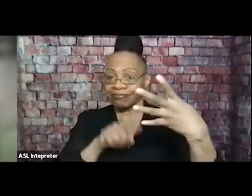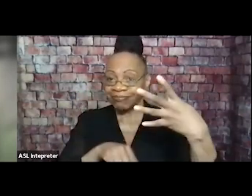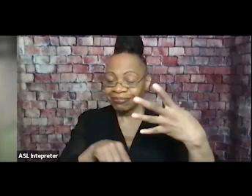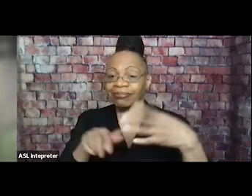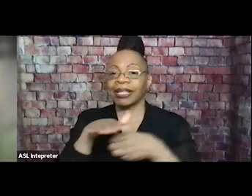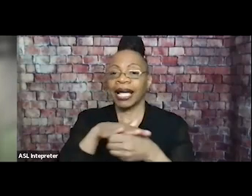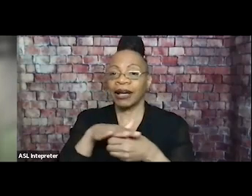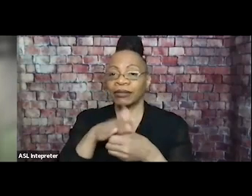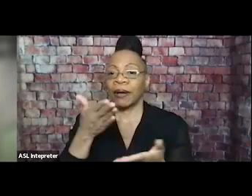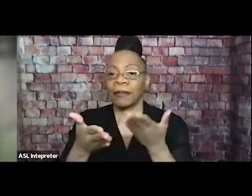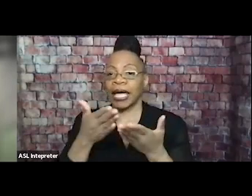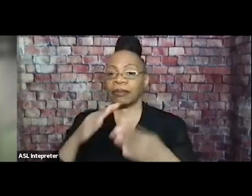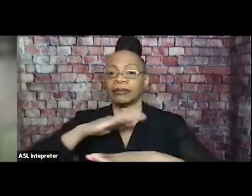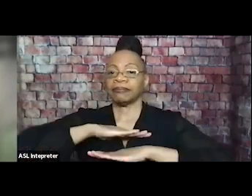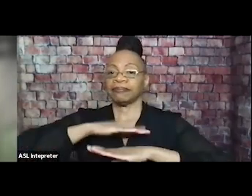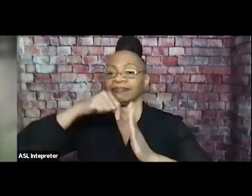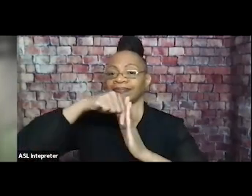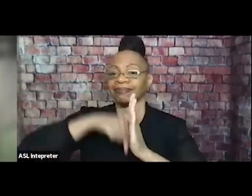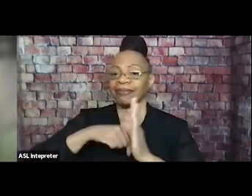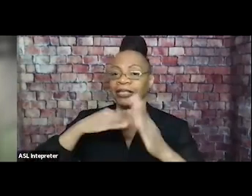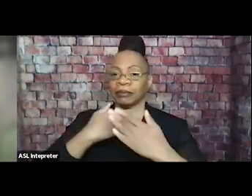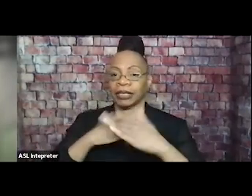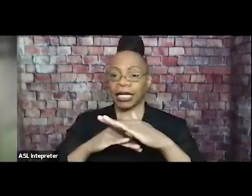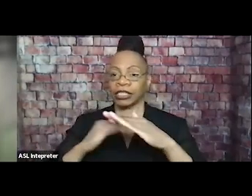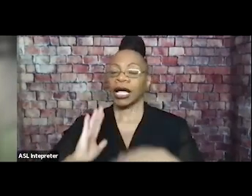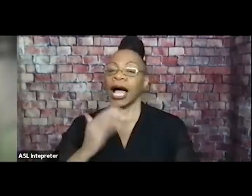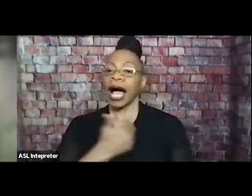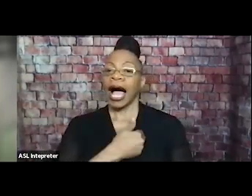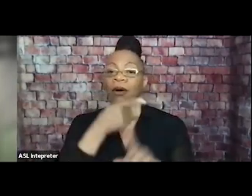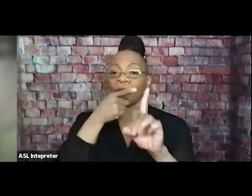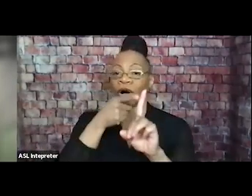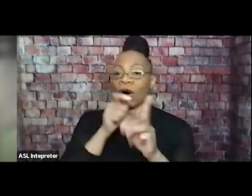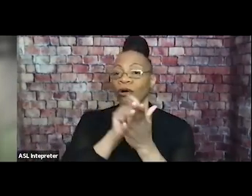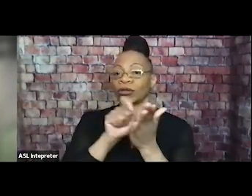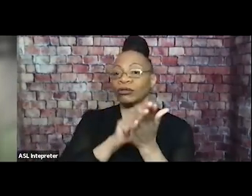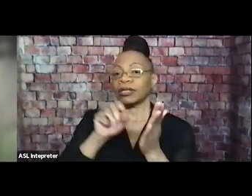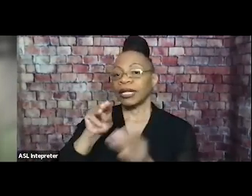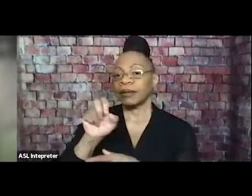Our goal when we're writing MSRs generally is to show that they have at least a marked limitation